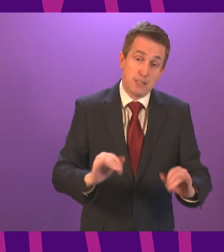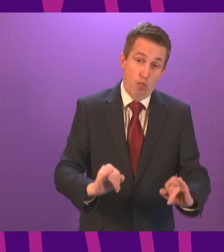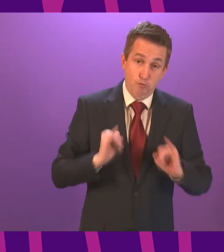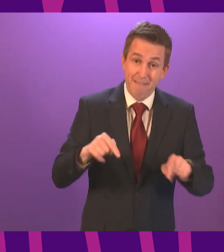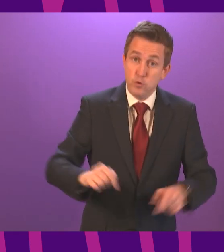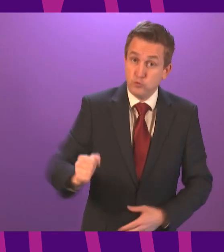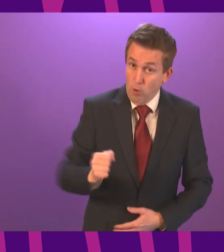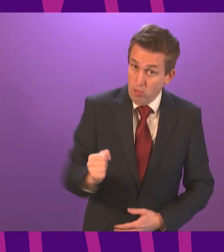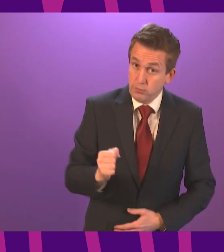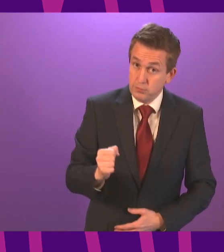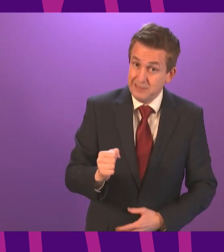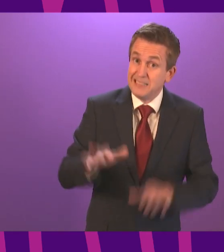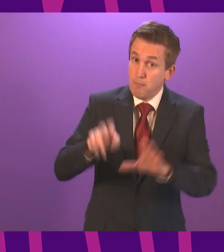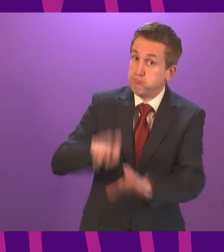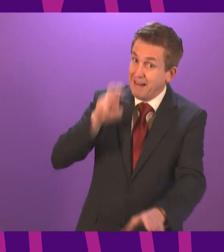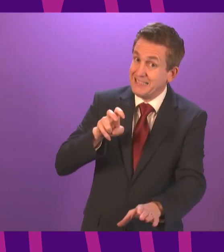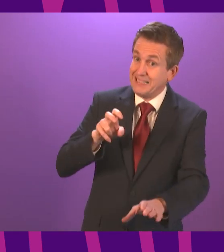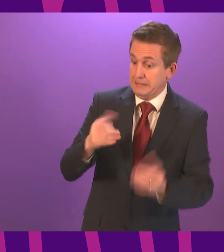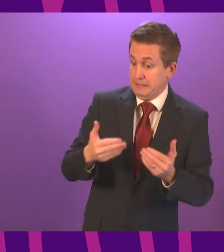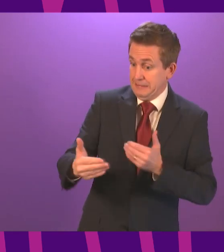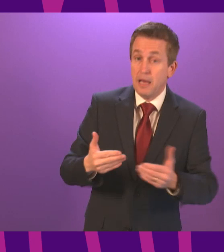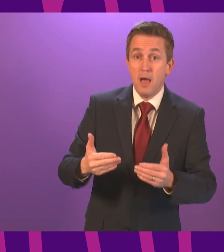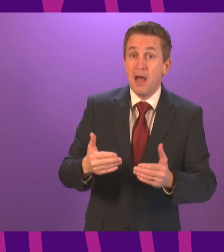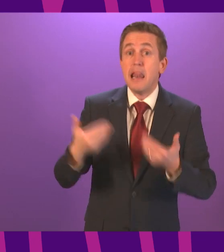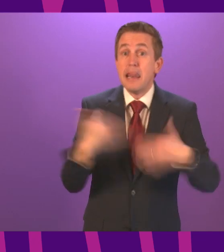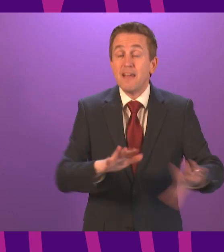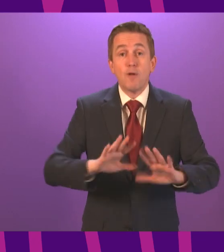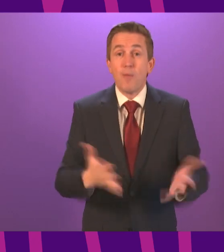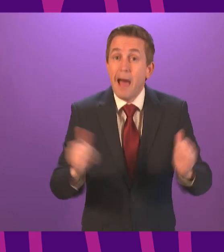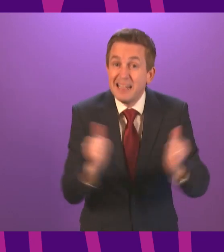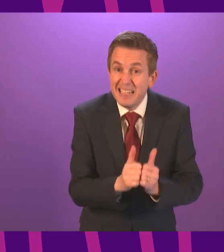period, either with no deal or with such a flimsy deal that it will cause chaos to our